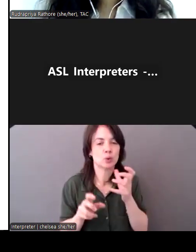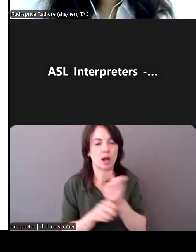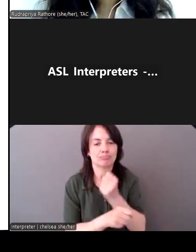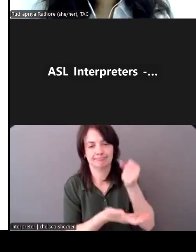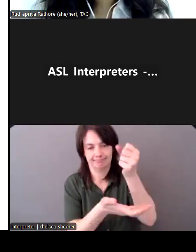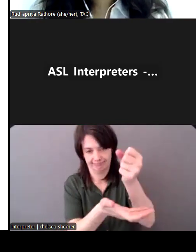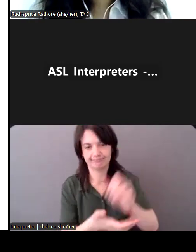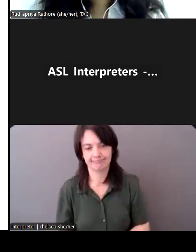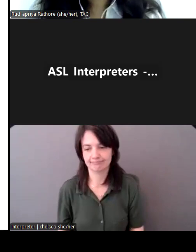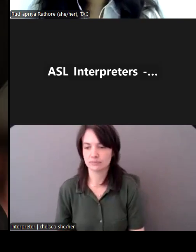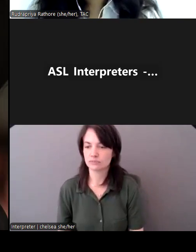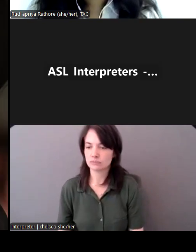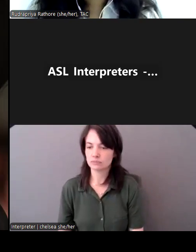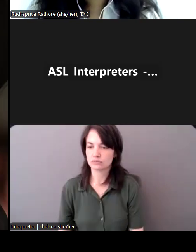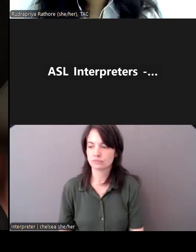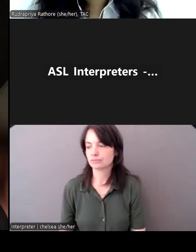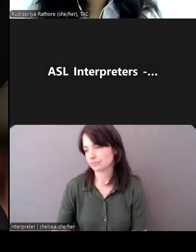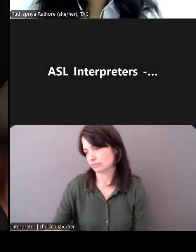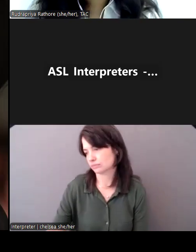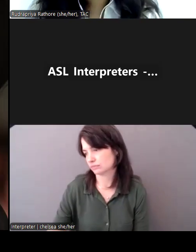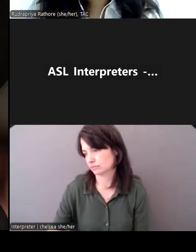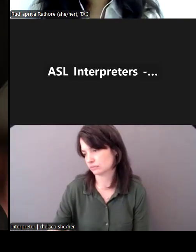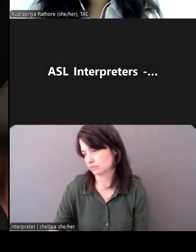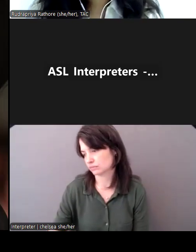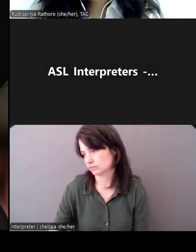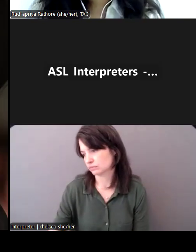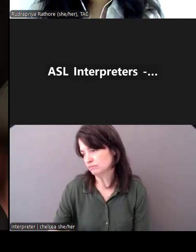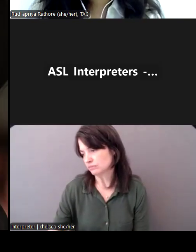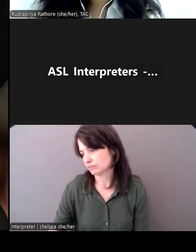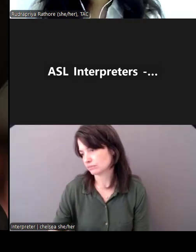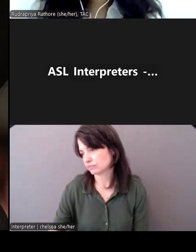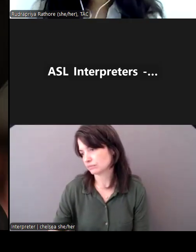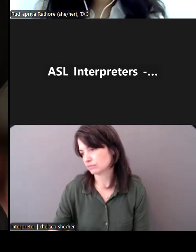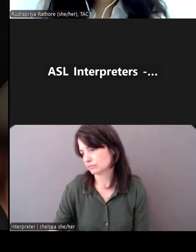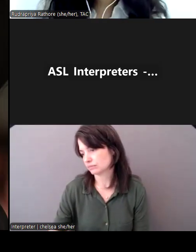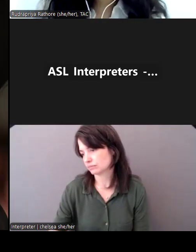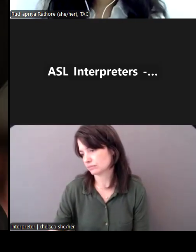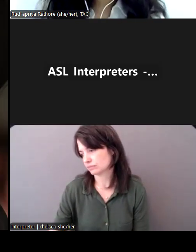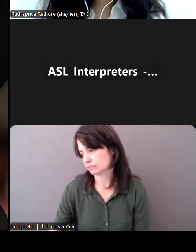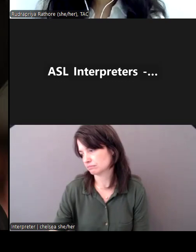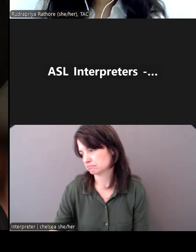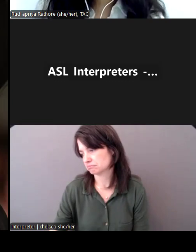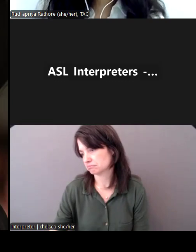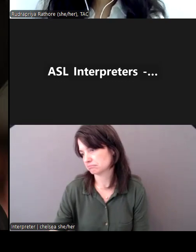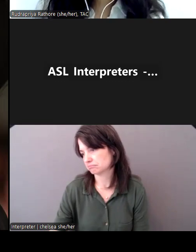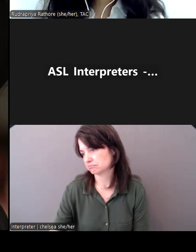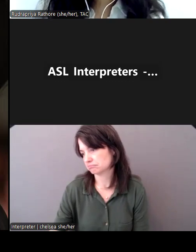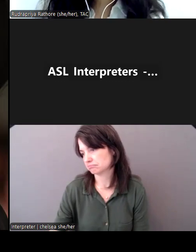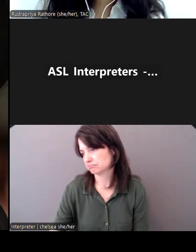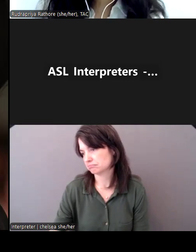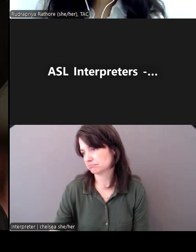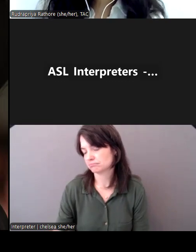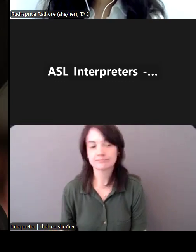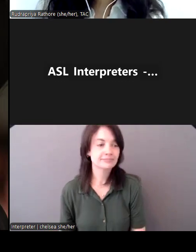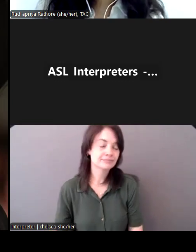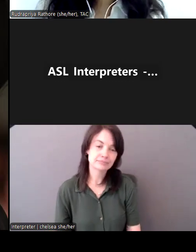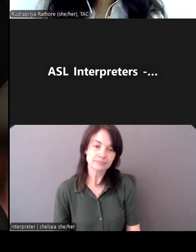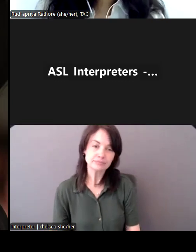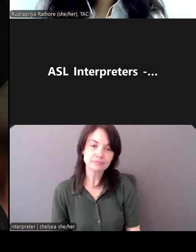so I will move on now to um talking just about some general pointers and tips for grant writing